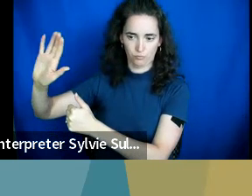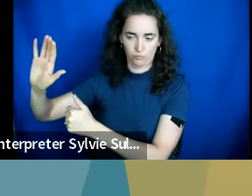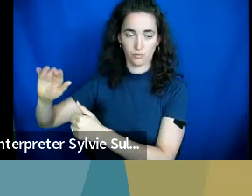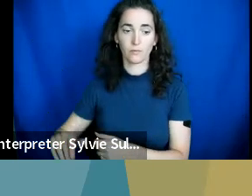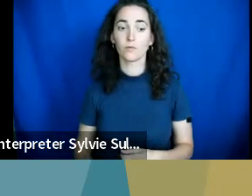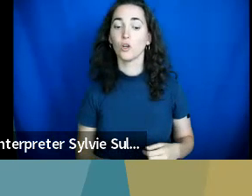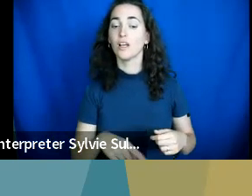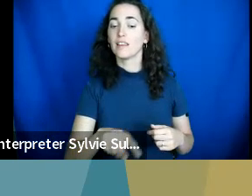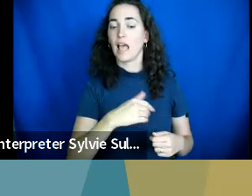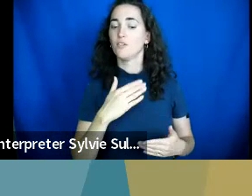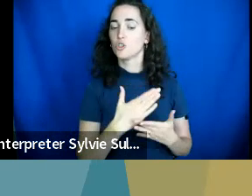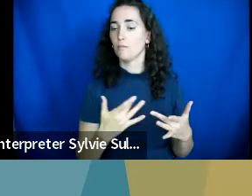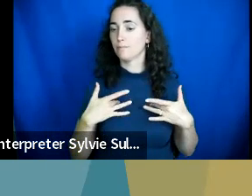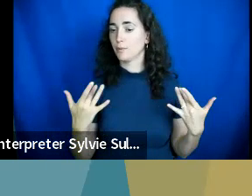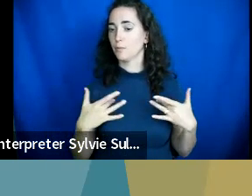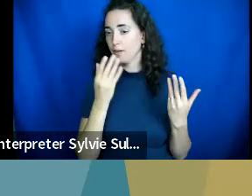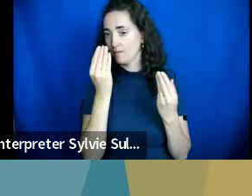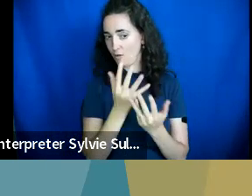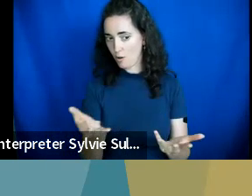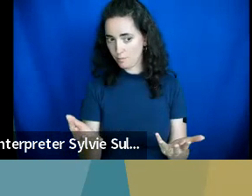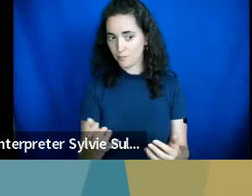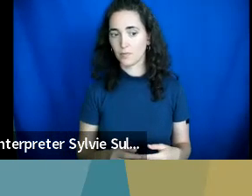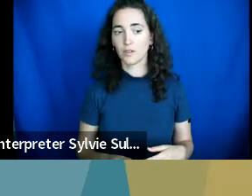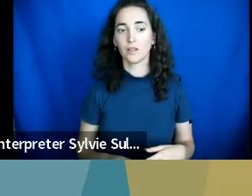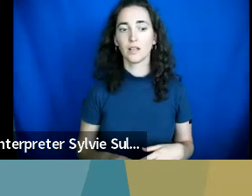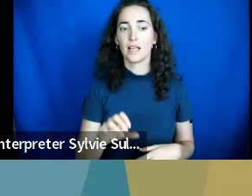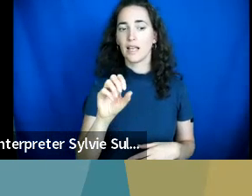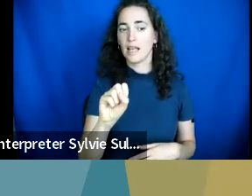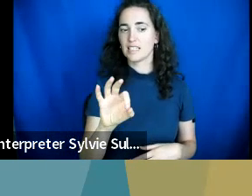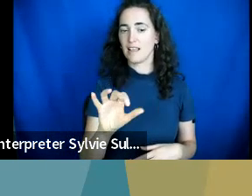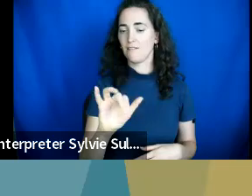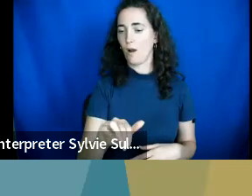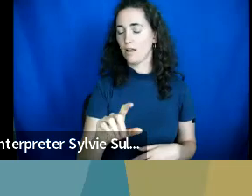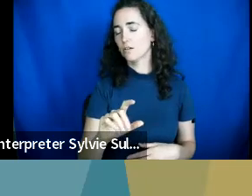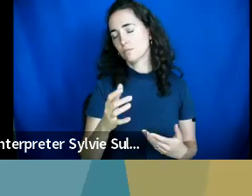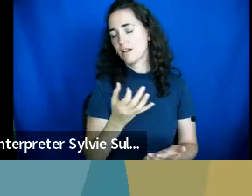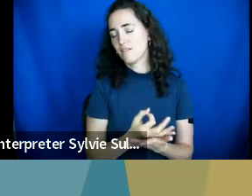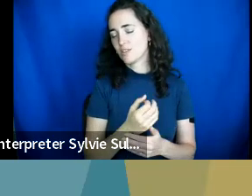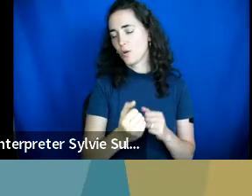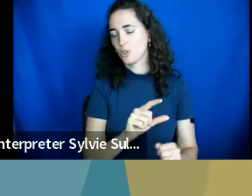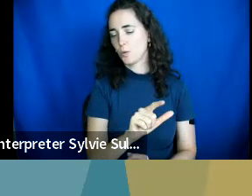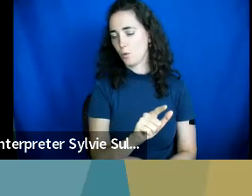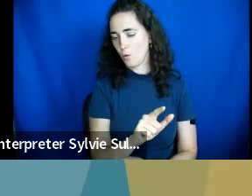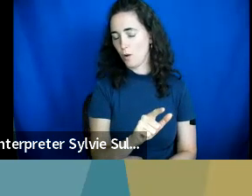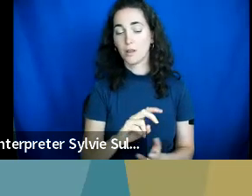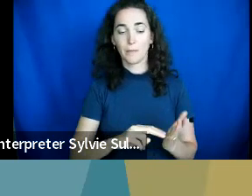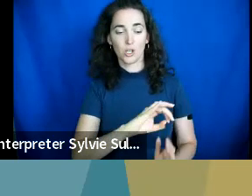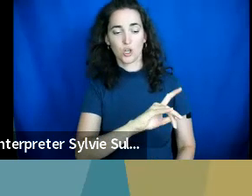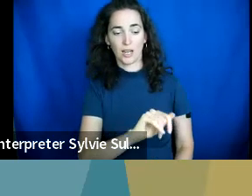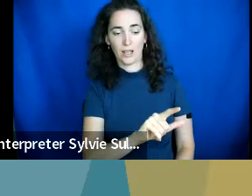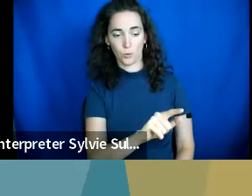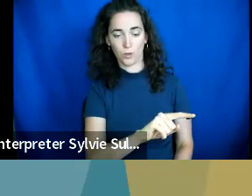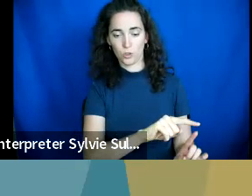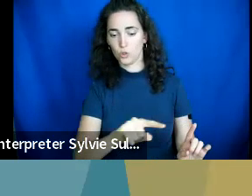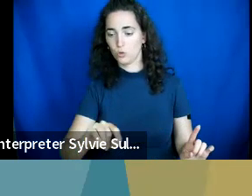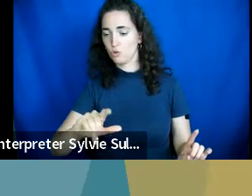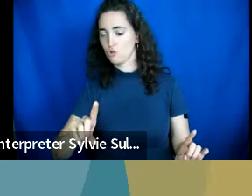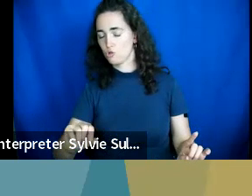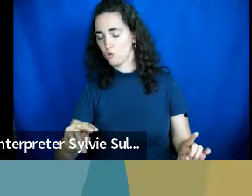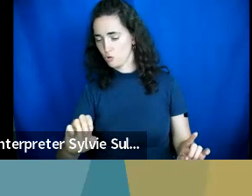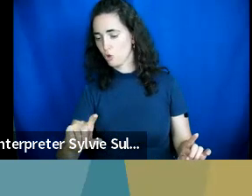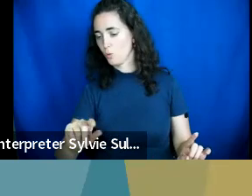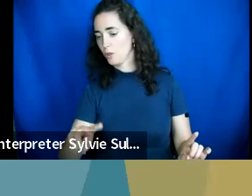So they had some updates they wanted to share with you in Sfy, which is like the fiscal year of 2,021, which is July 21 through June of 2022